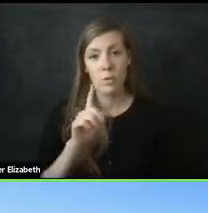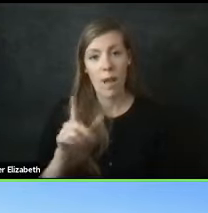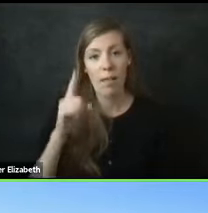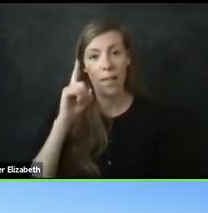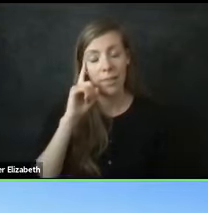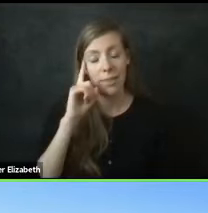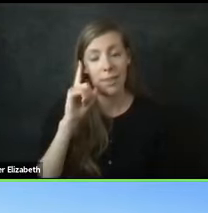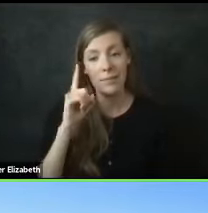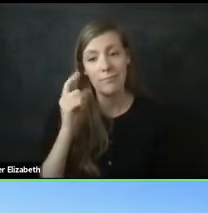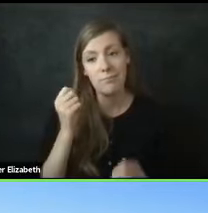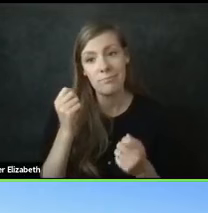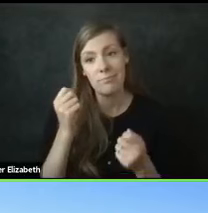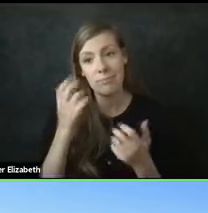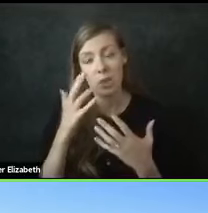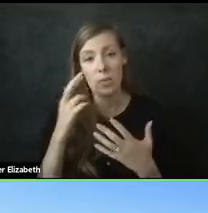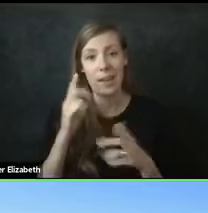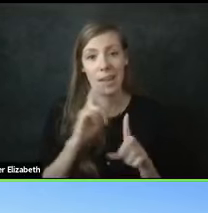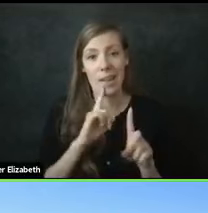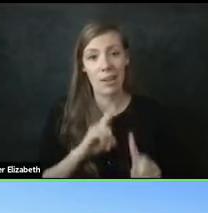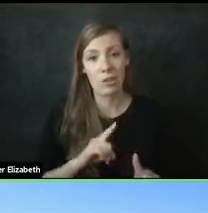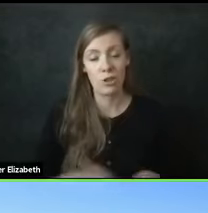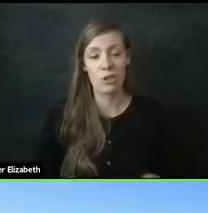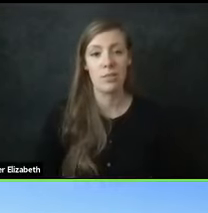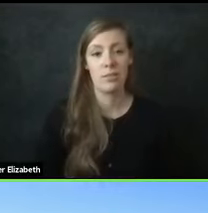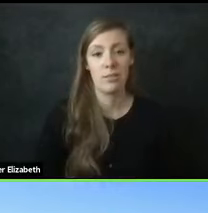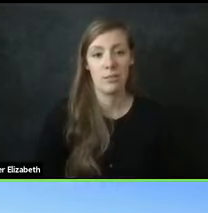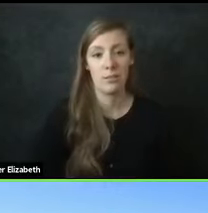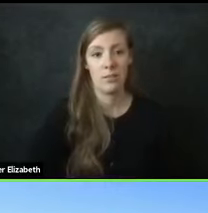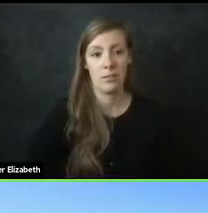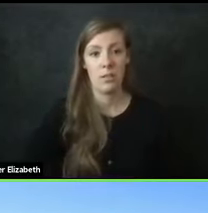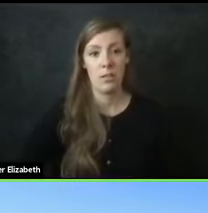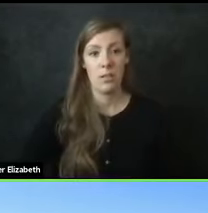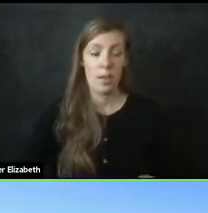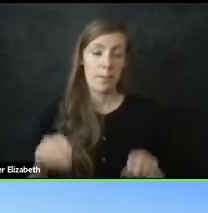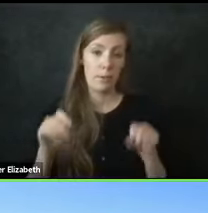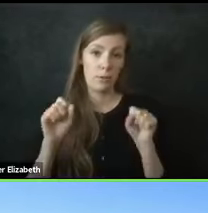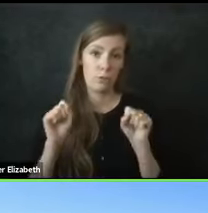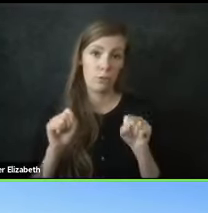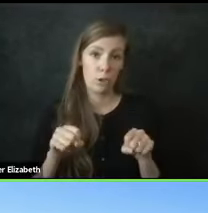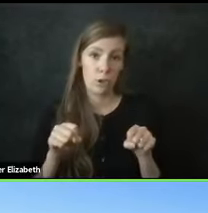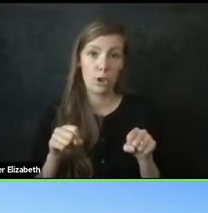There is the extreme effect of Kovit, as you mentioned, that of hospitalization